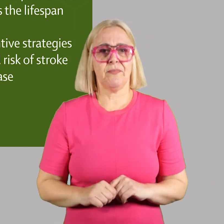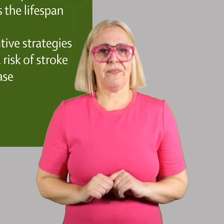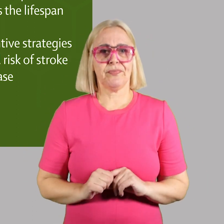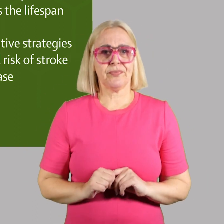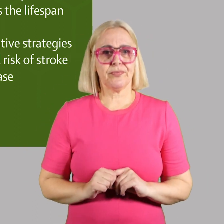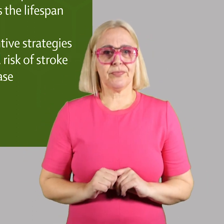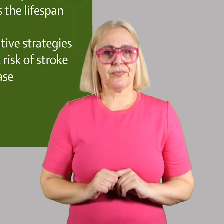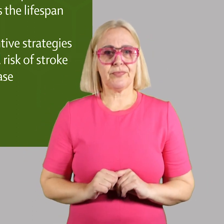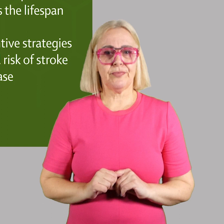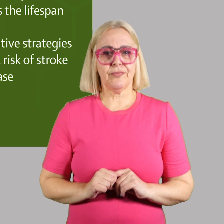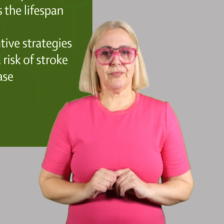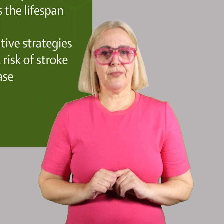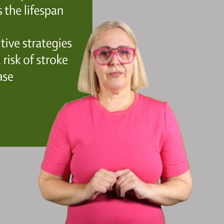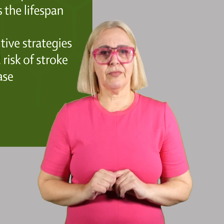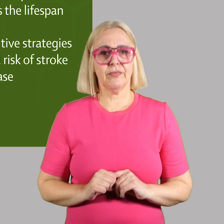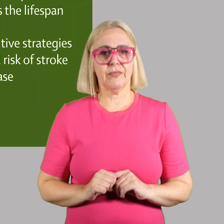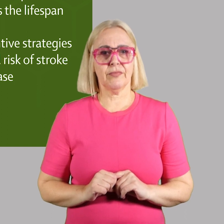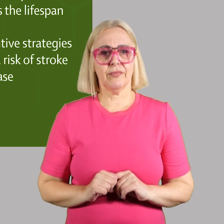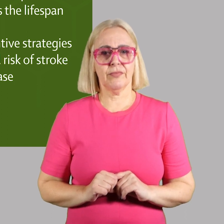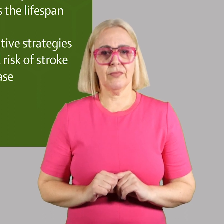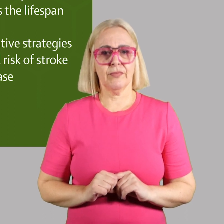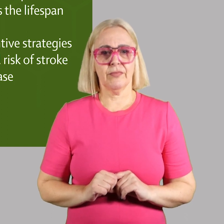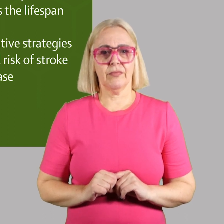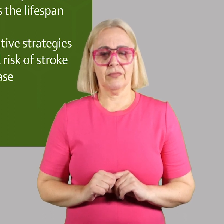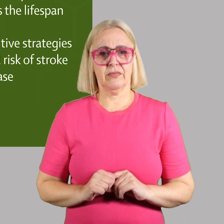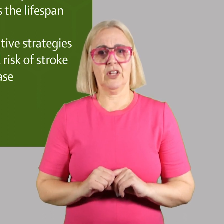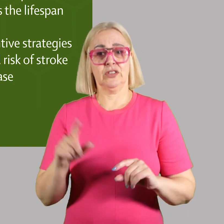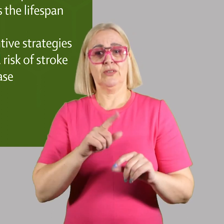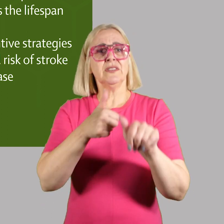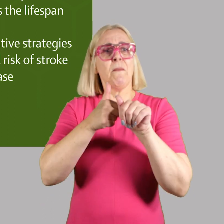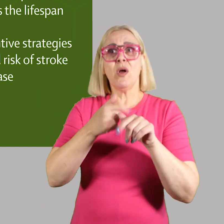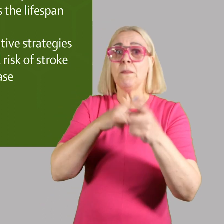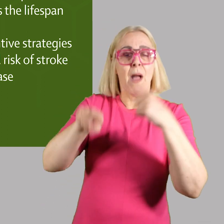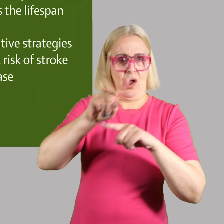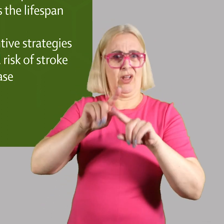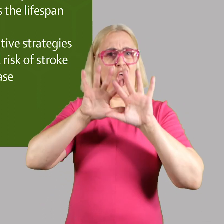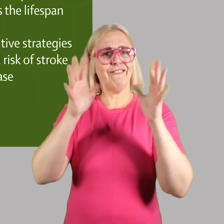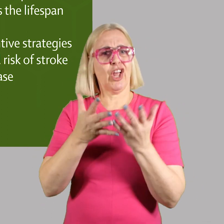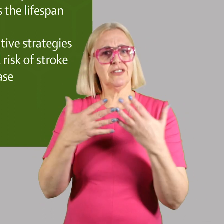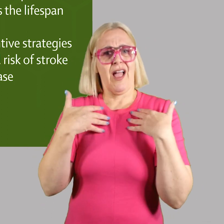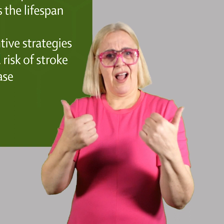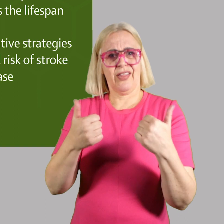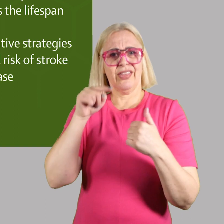disease, be freely accessible and supported by Universal Health Coverage and access to